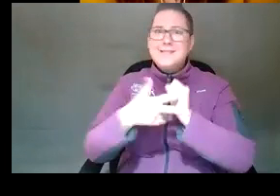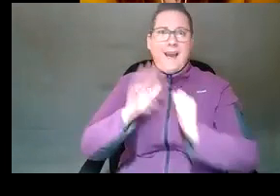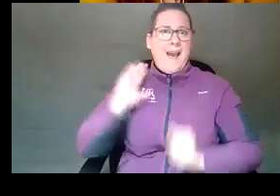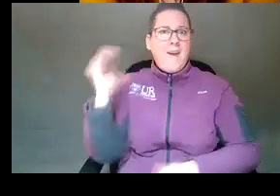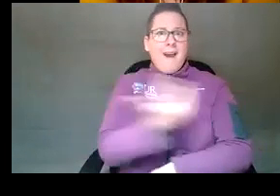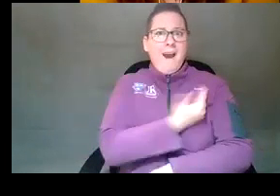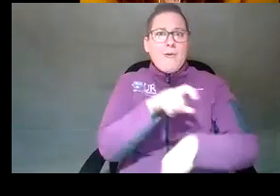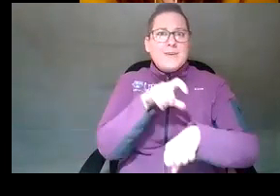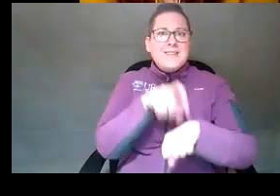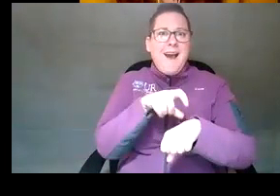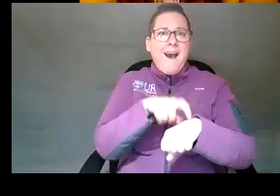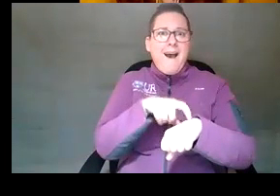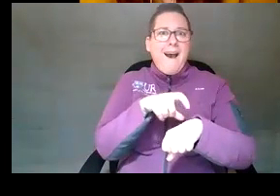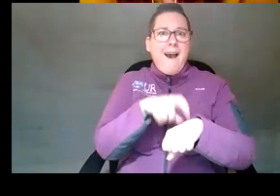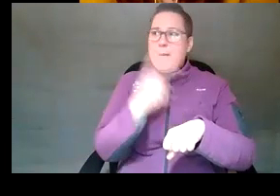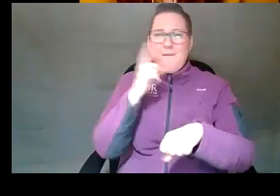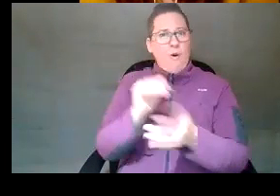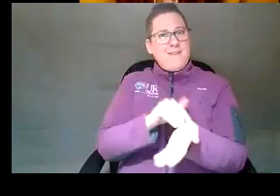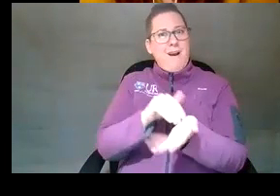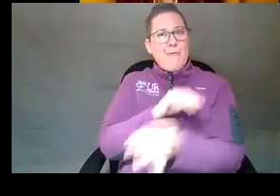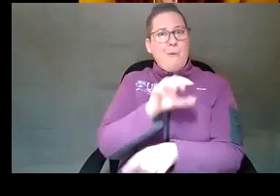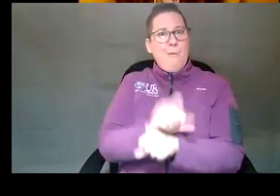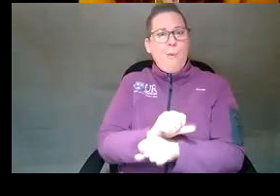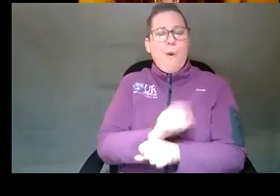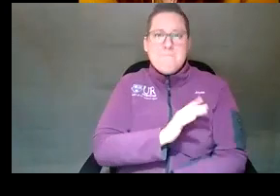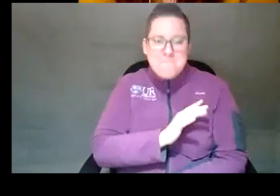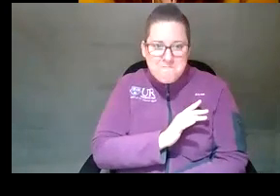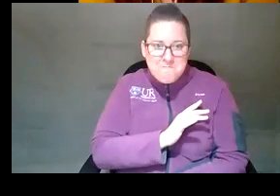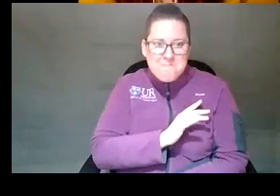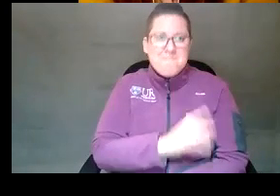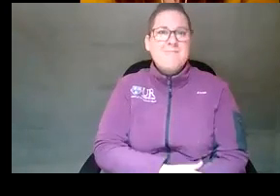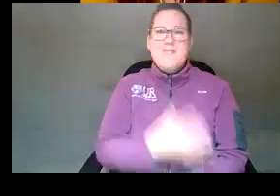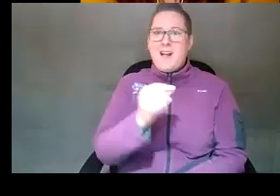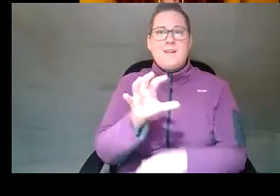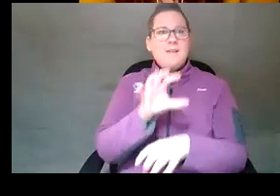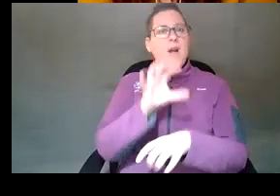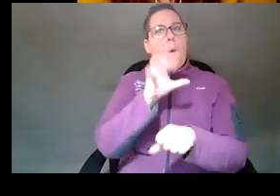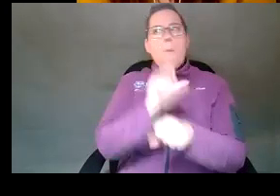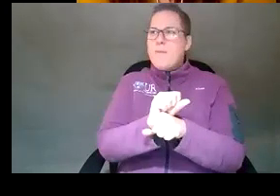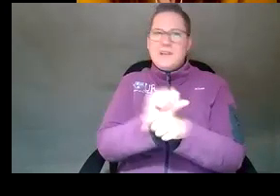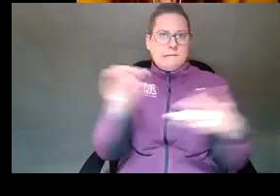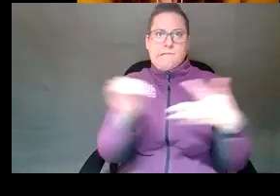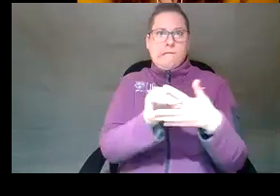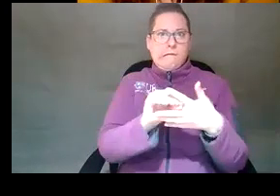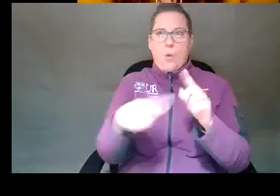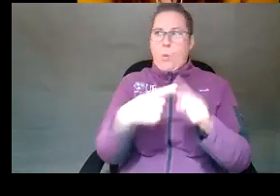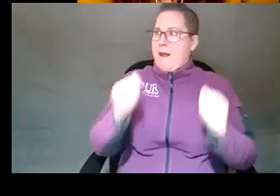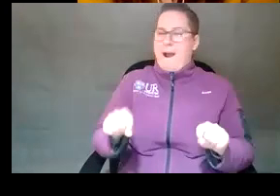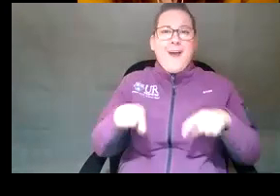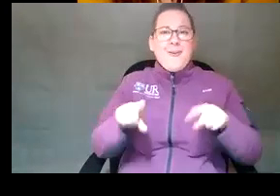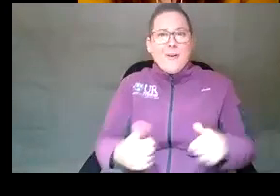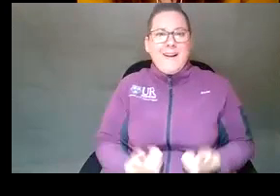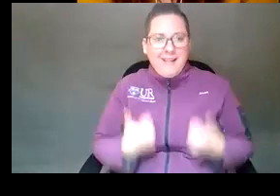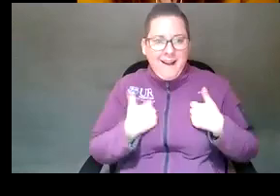we're spending in that transition and just sort of getting the appointments done when we can and